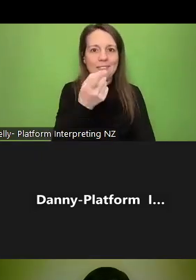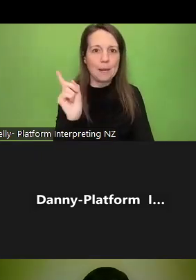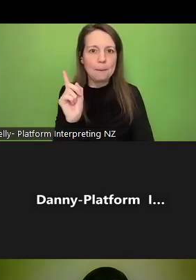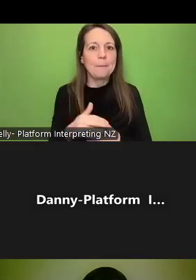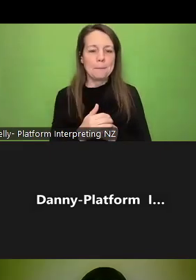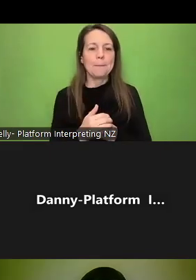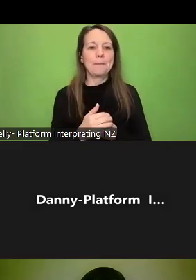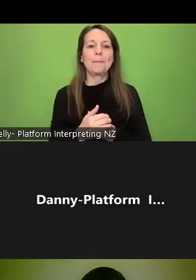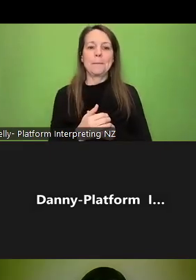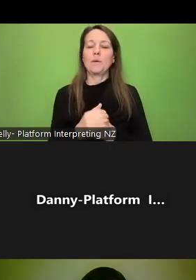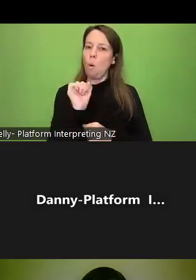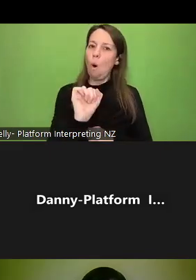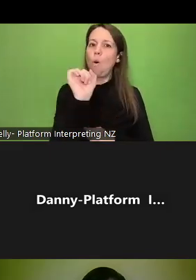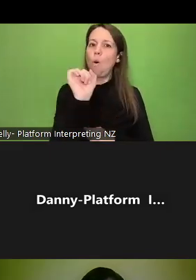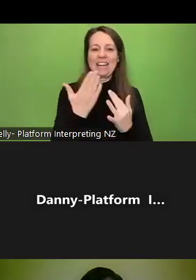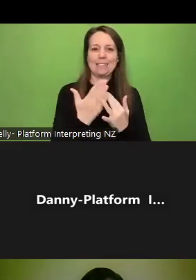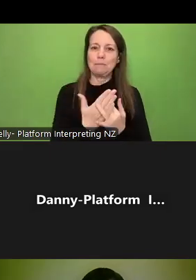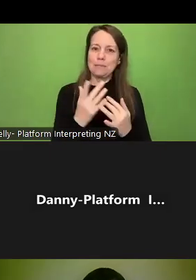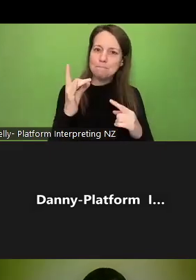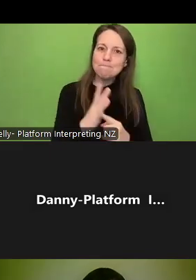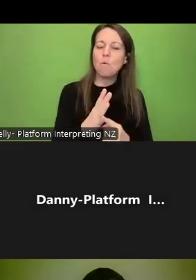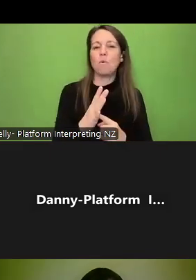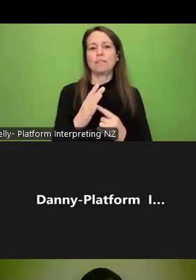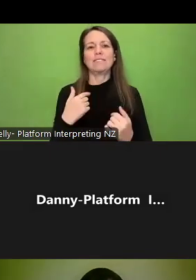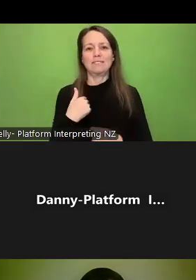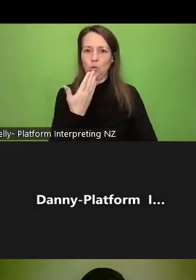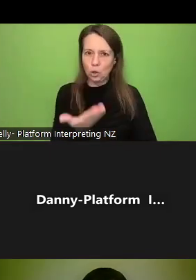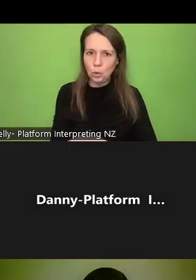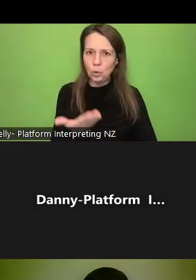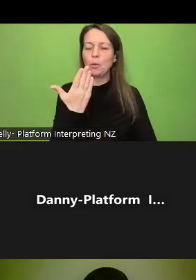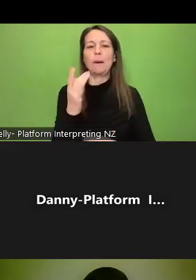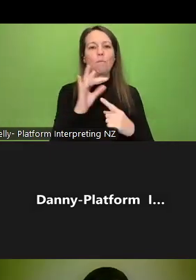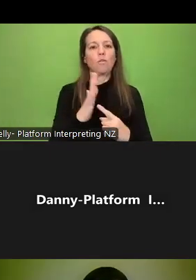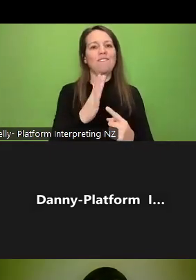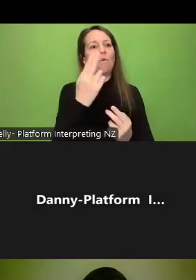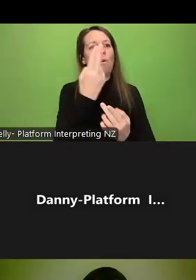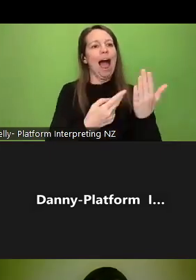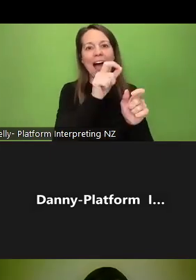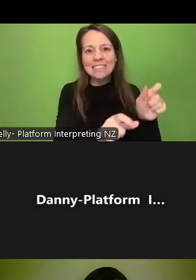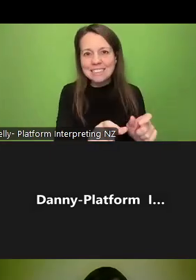artists and for your audiences, and there's a lot of support that's available for you.